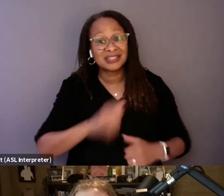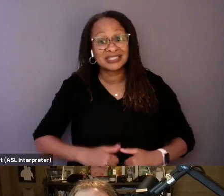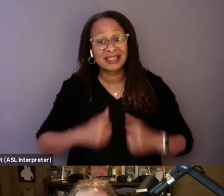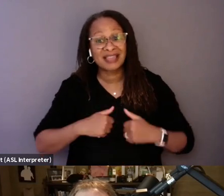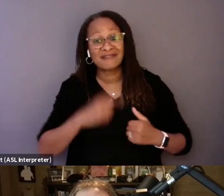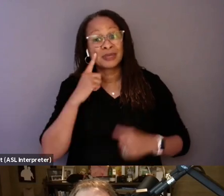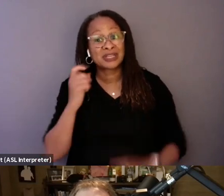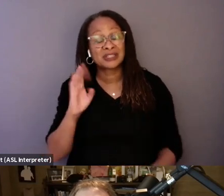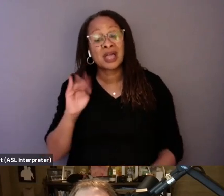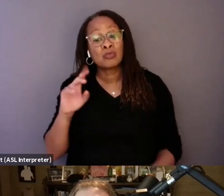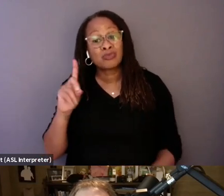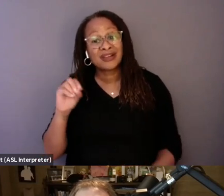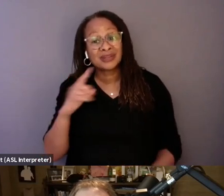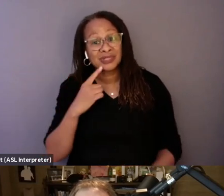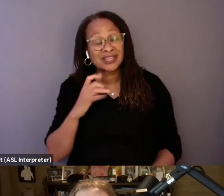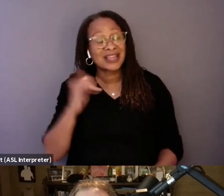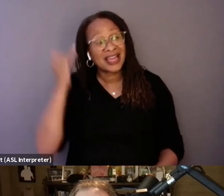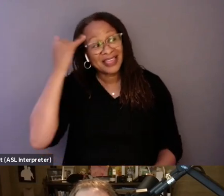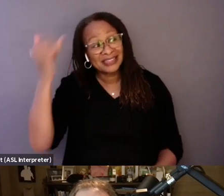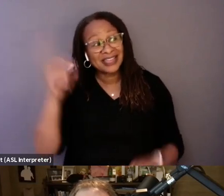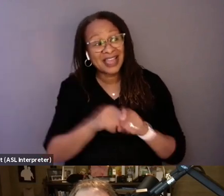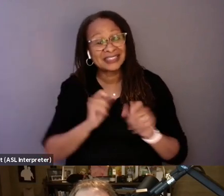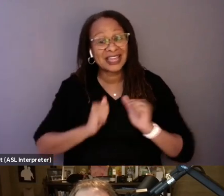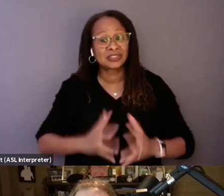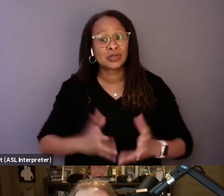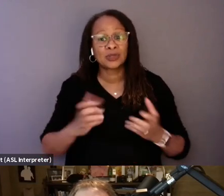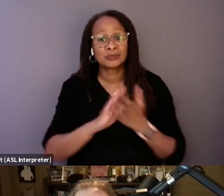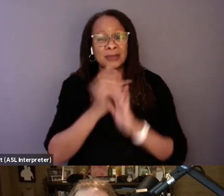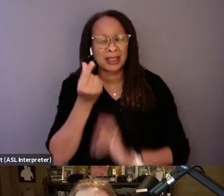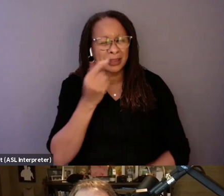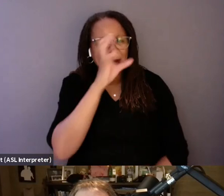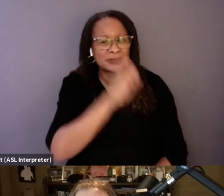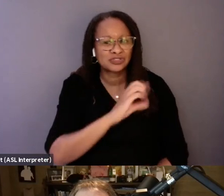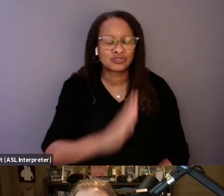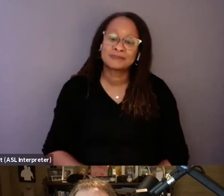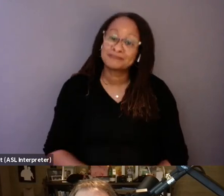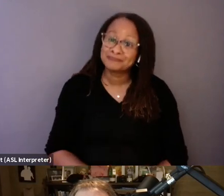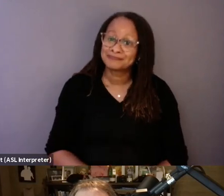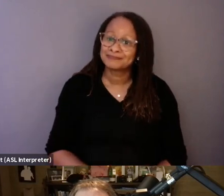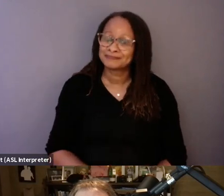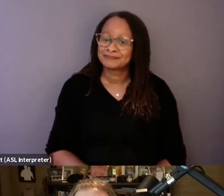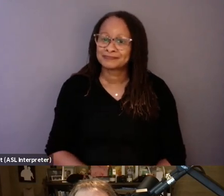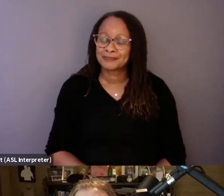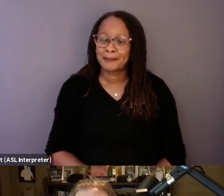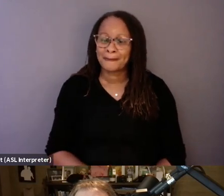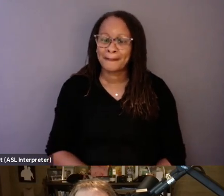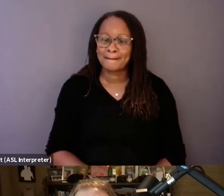and the idea that as an actor, he wanted to be a mystery, a little bit of a mystery. You can think he's the person in the movie,